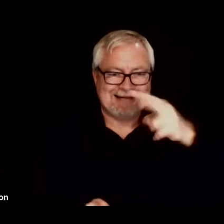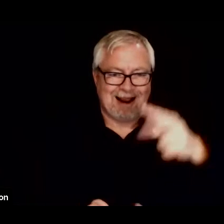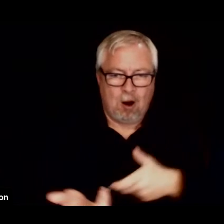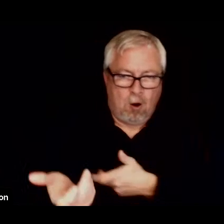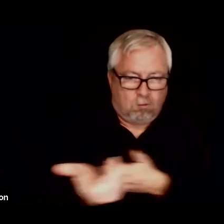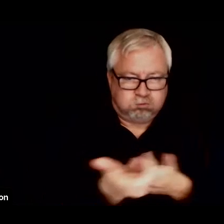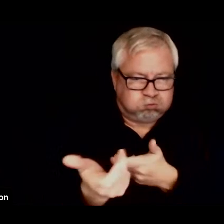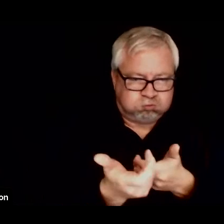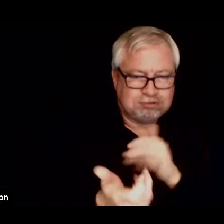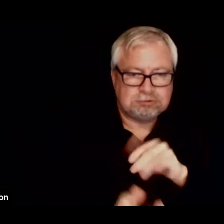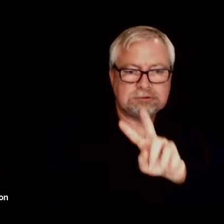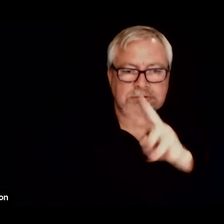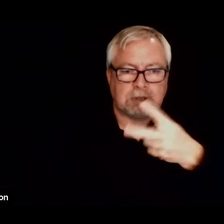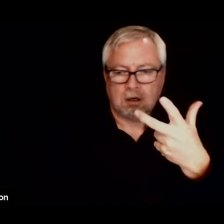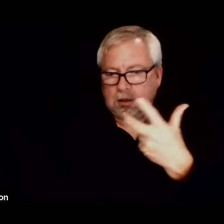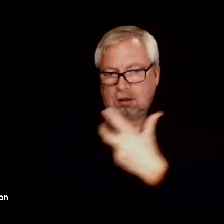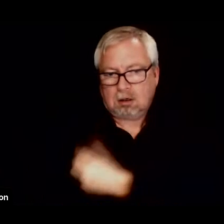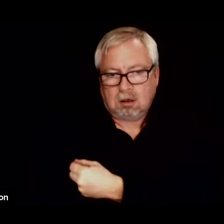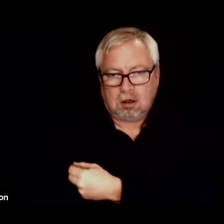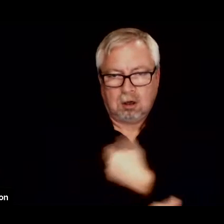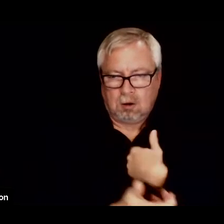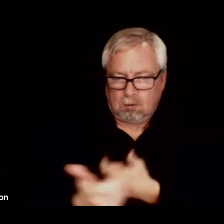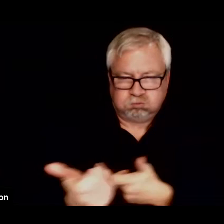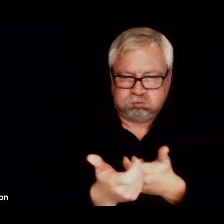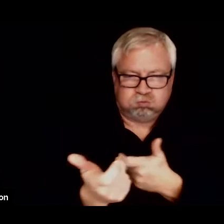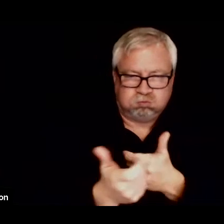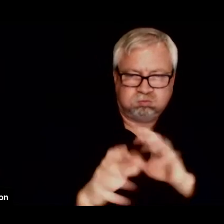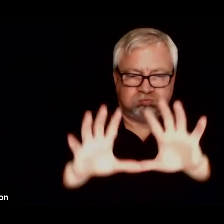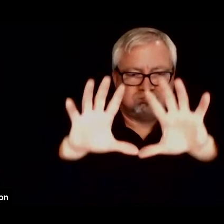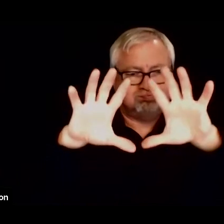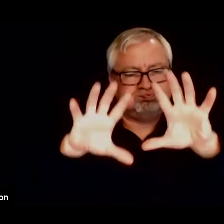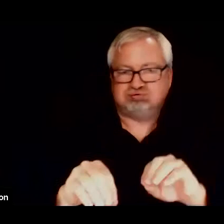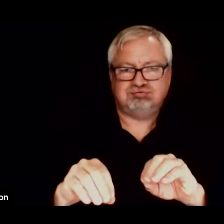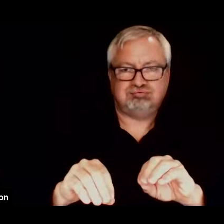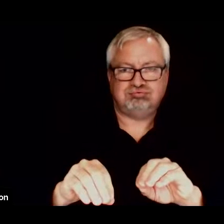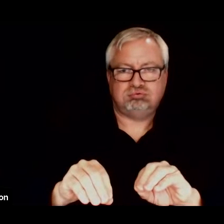going to be able to put out the fire with the fire hose alone and that the fire hose will be